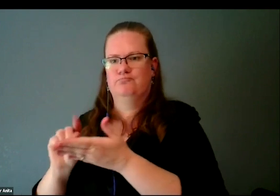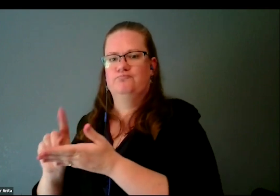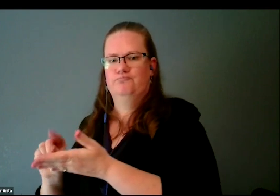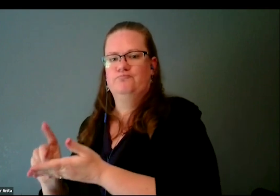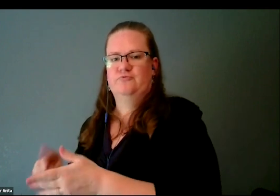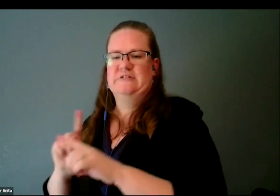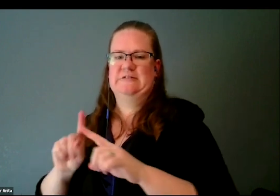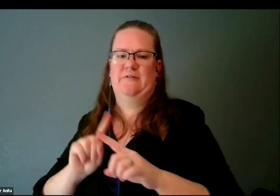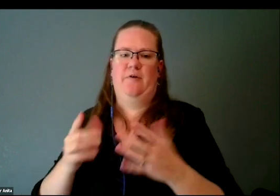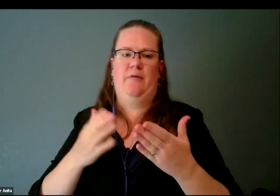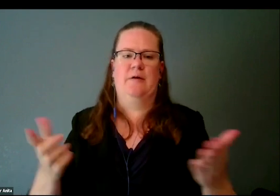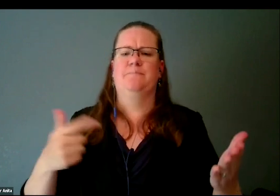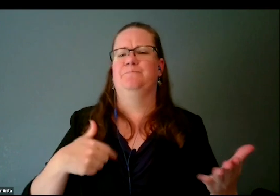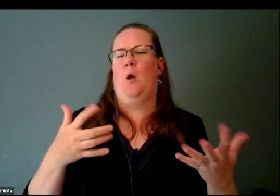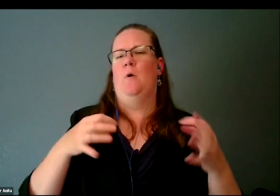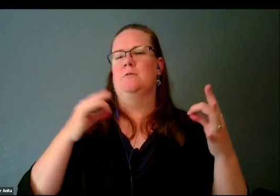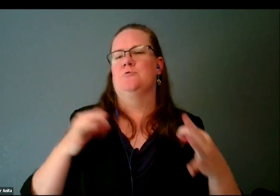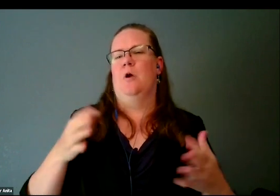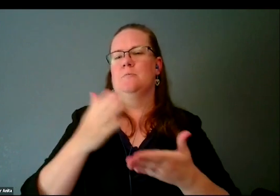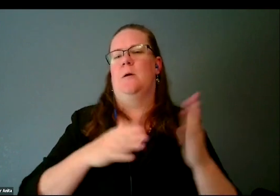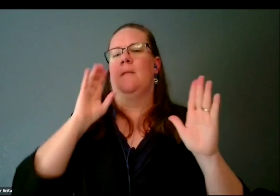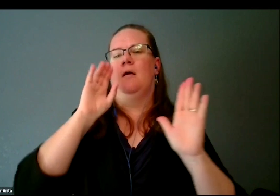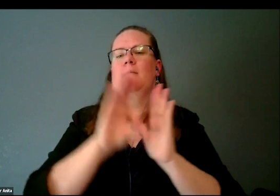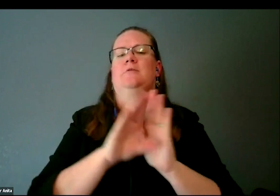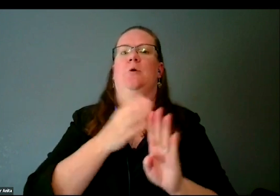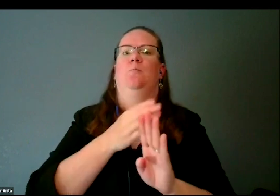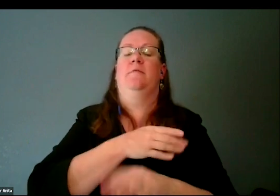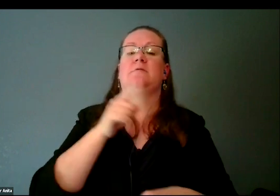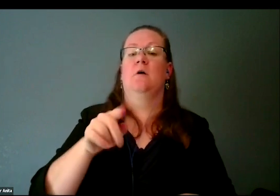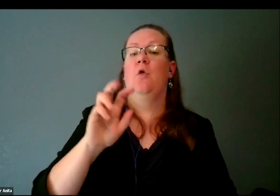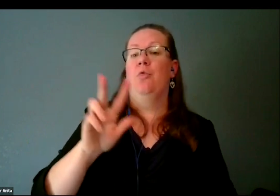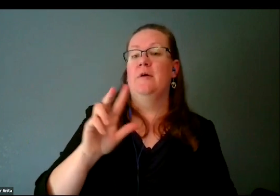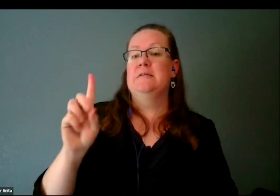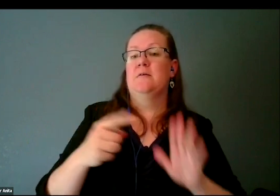on the previous slide. These 3D models we presented for the art history student,